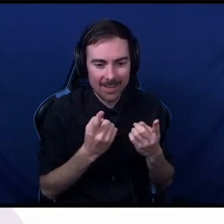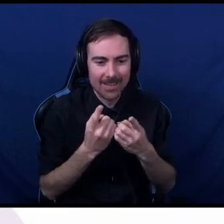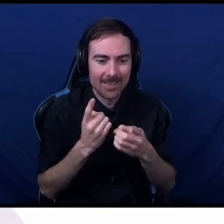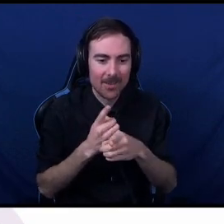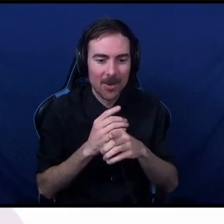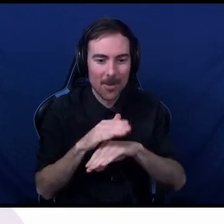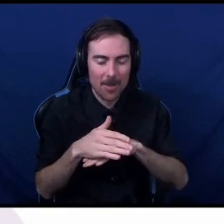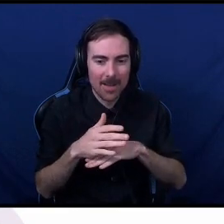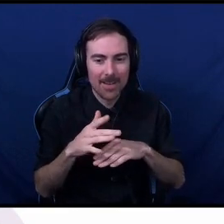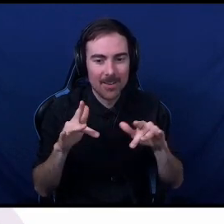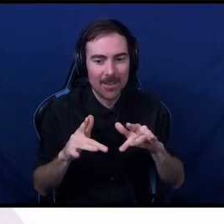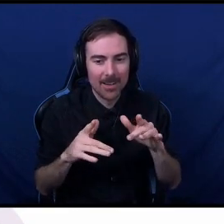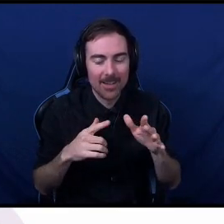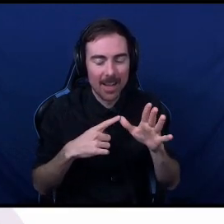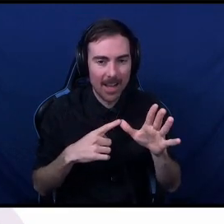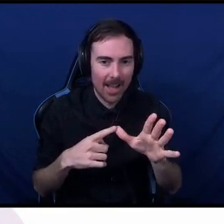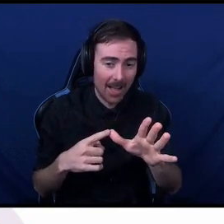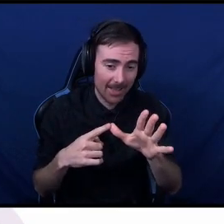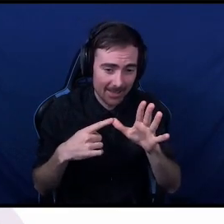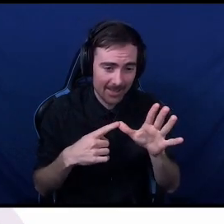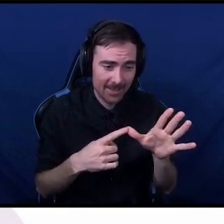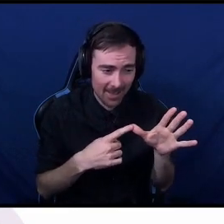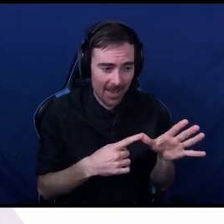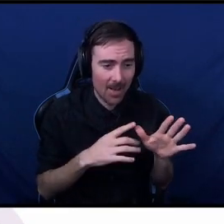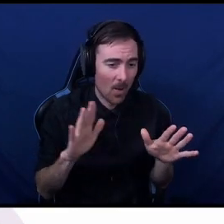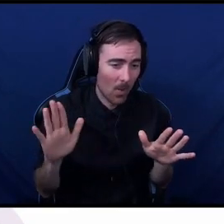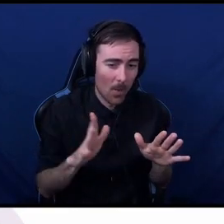conversation today just is just the beginning of sparking some